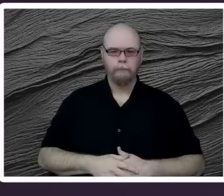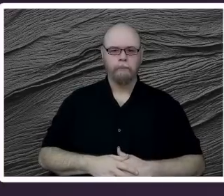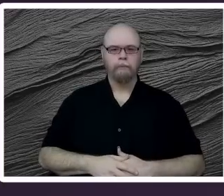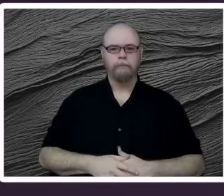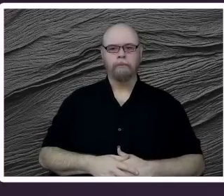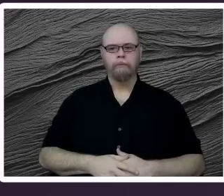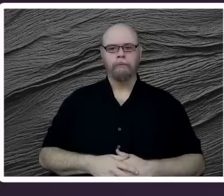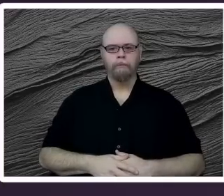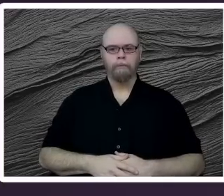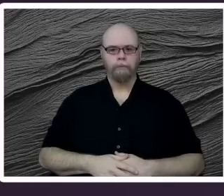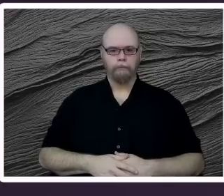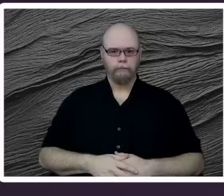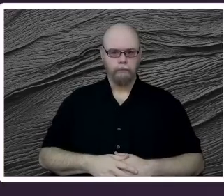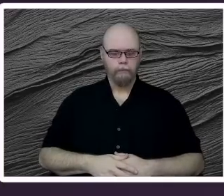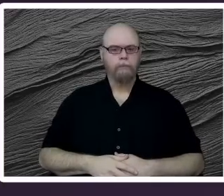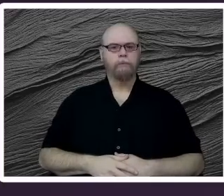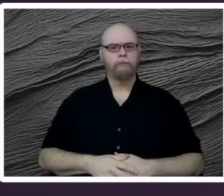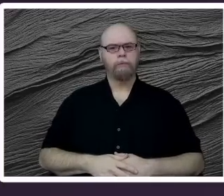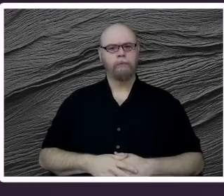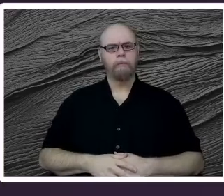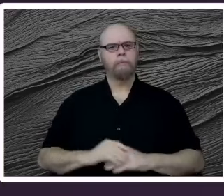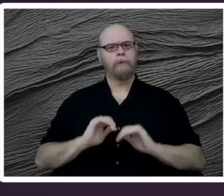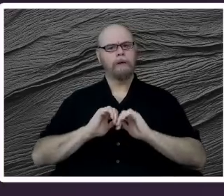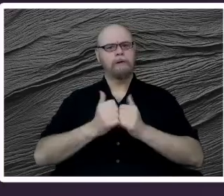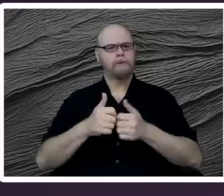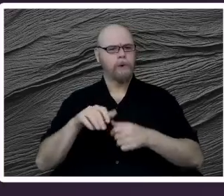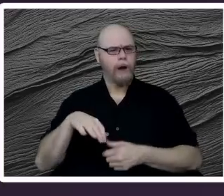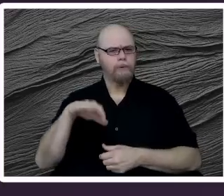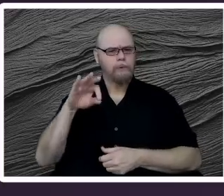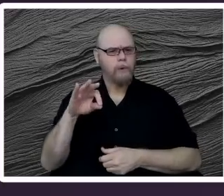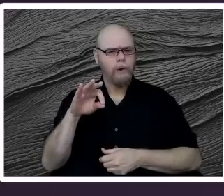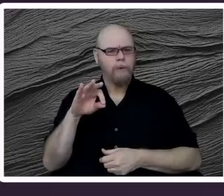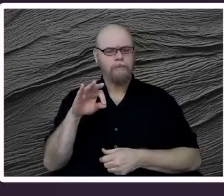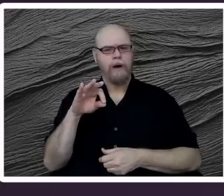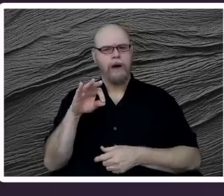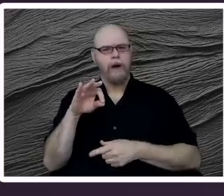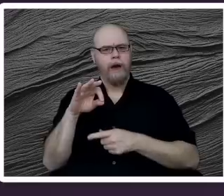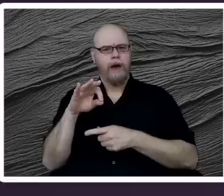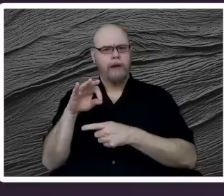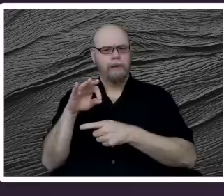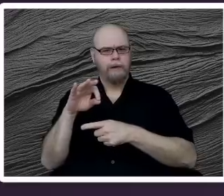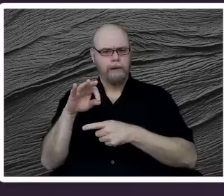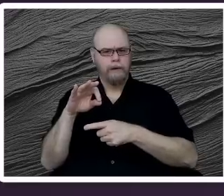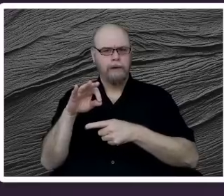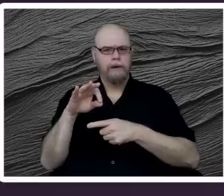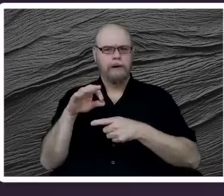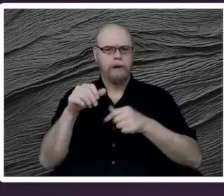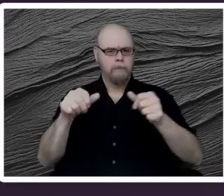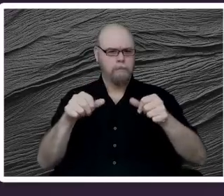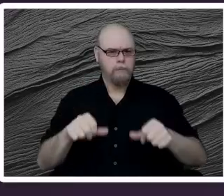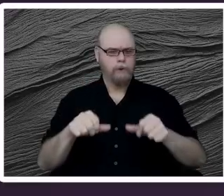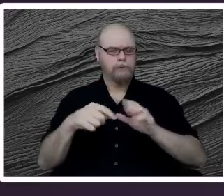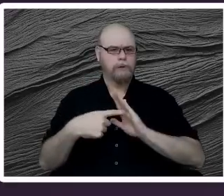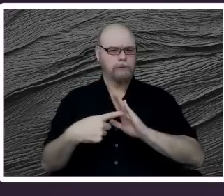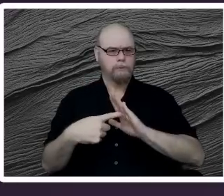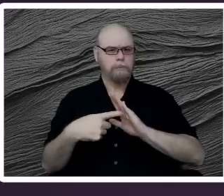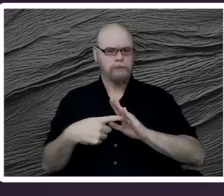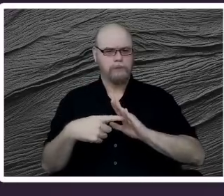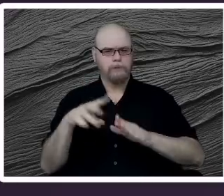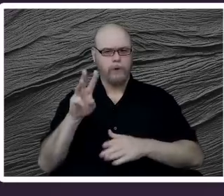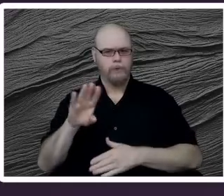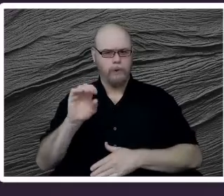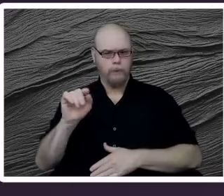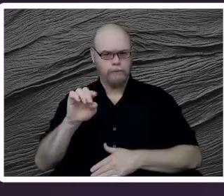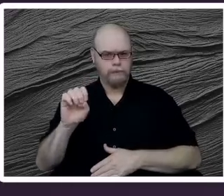Let's take a look at how you can find them on our SITES website. If you click on Exhibitions and